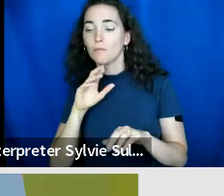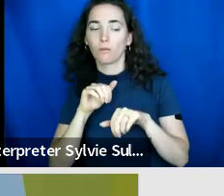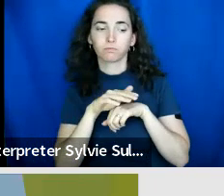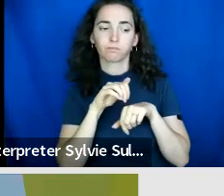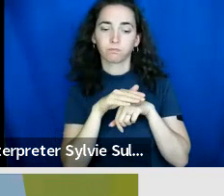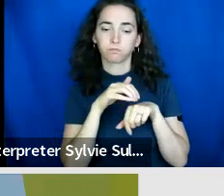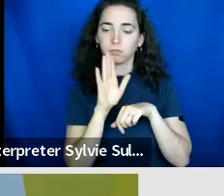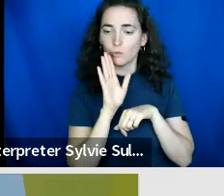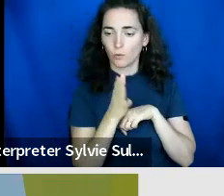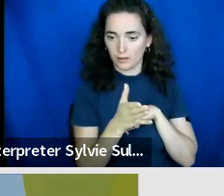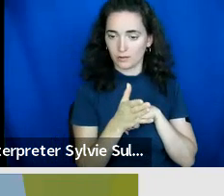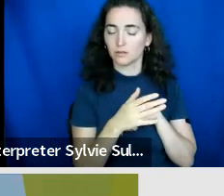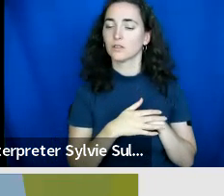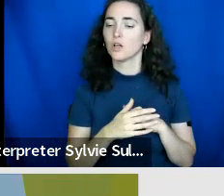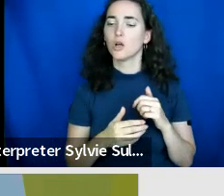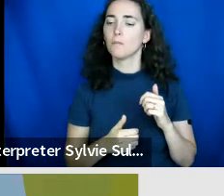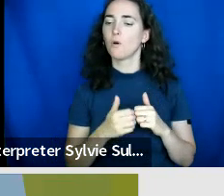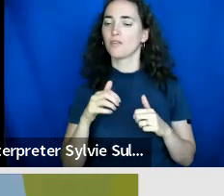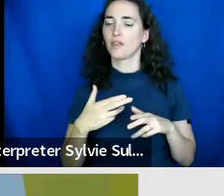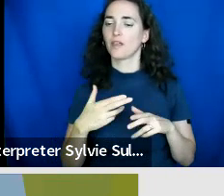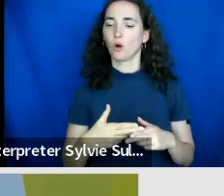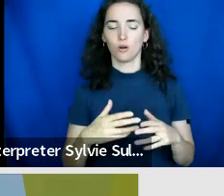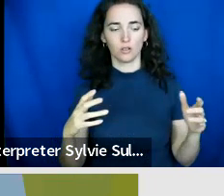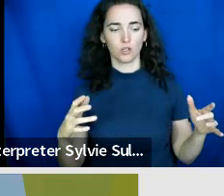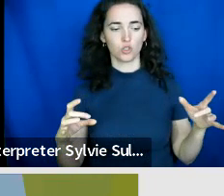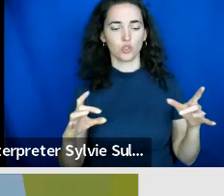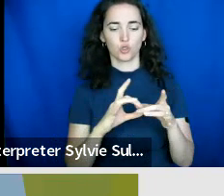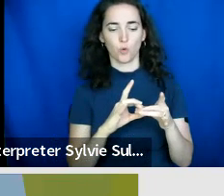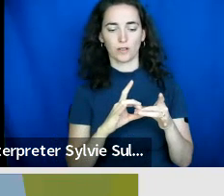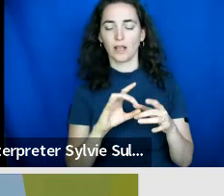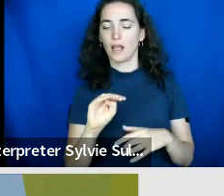Those primarily go through our what's known as the joint medicaid Oversight Committee.